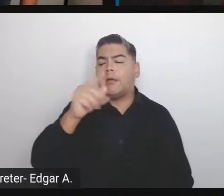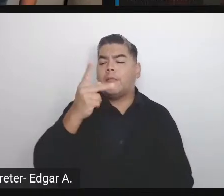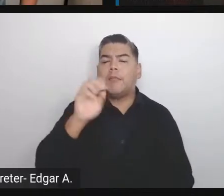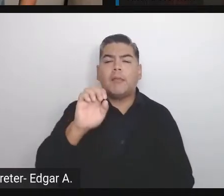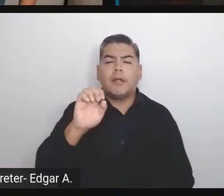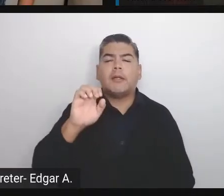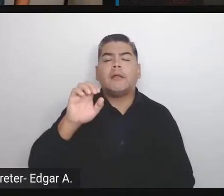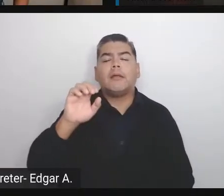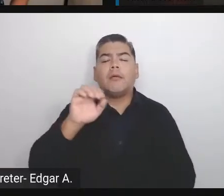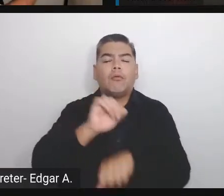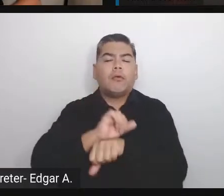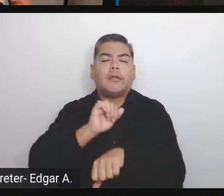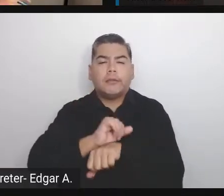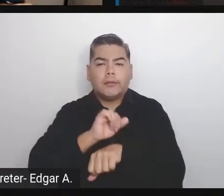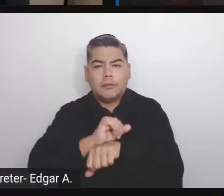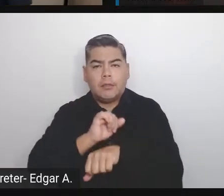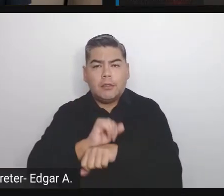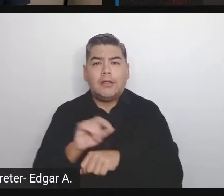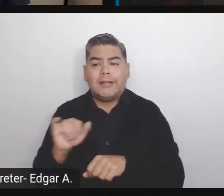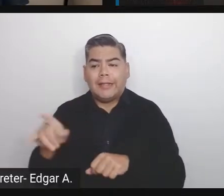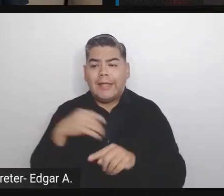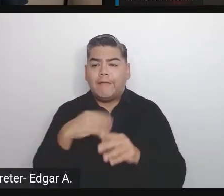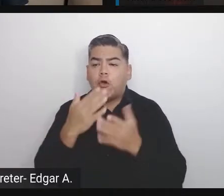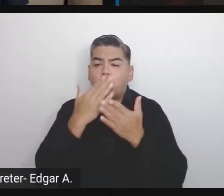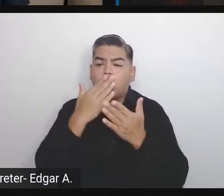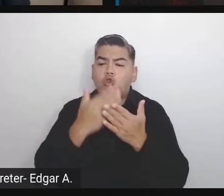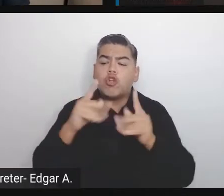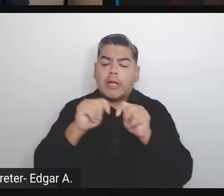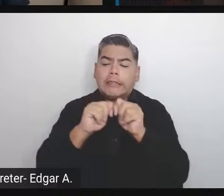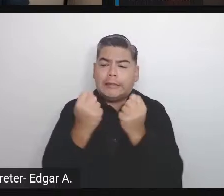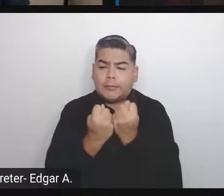I suggest joining the make WordPress slack if you're not a member. There are various teams and there is like